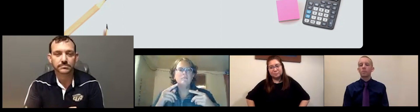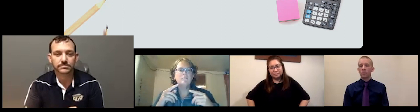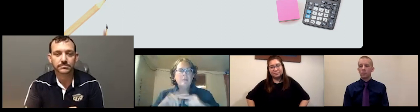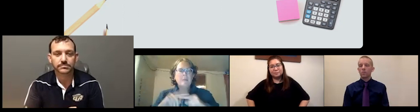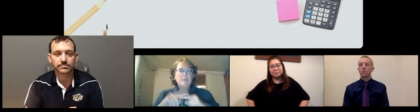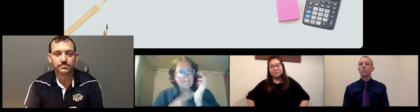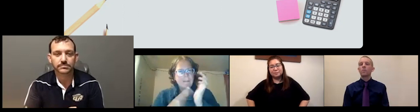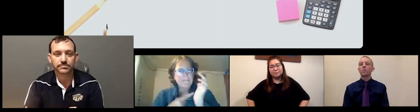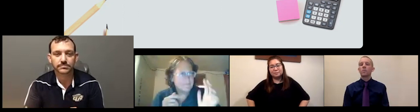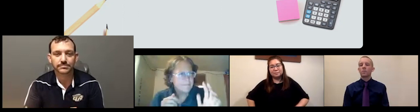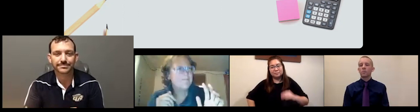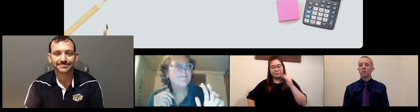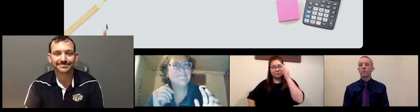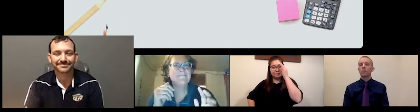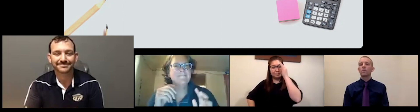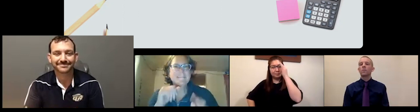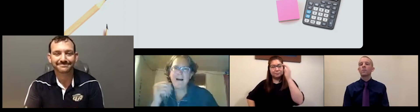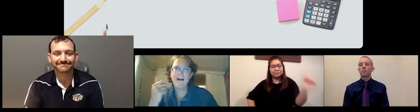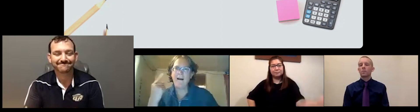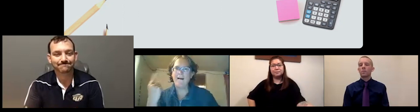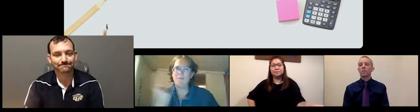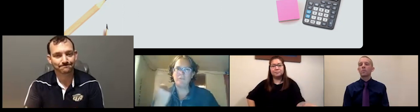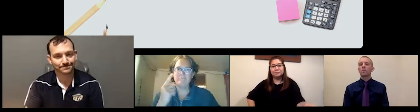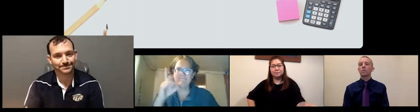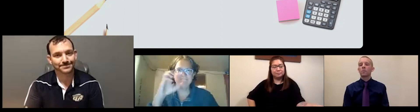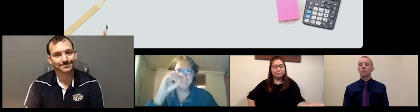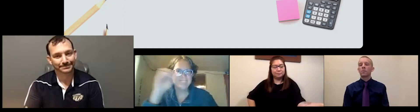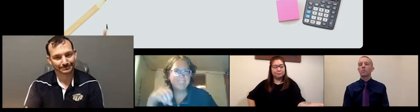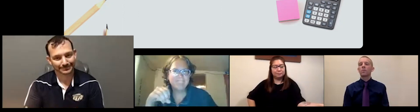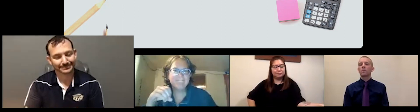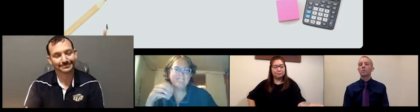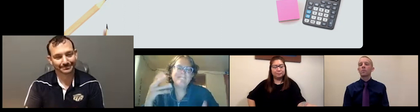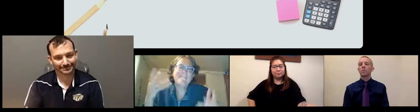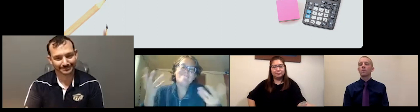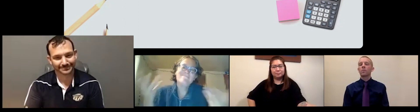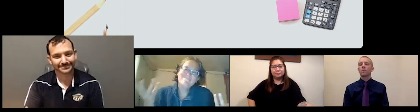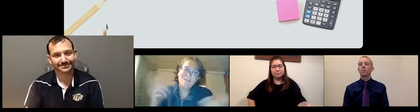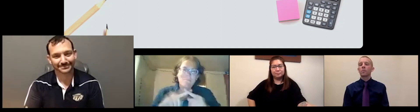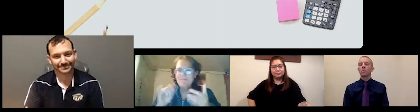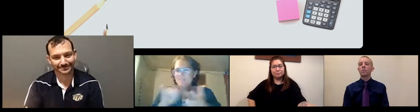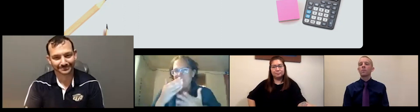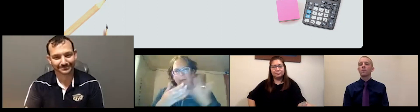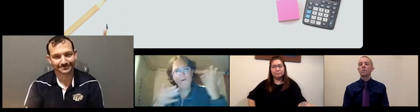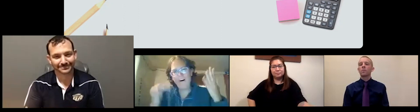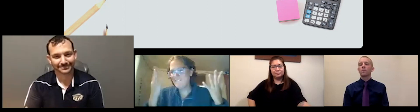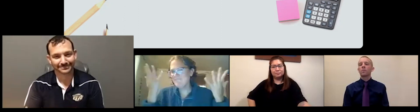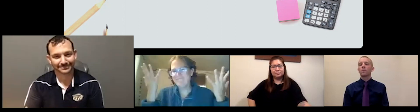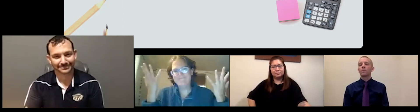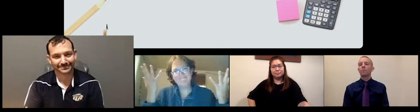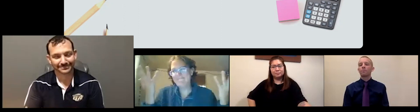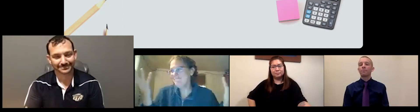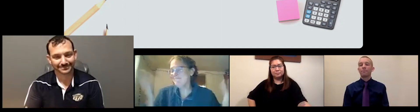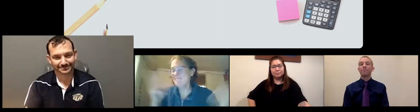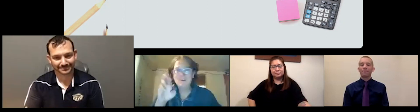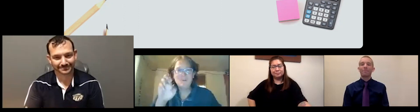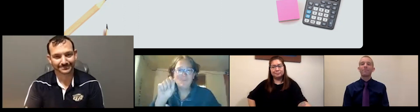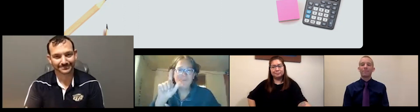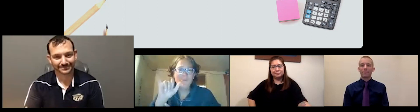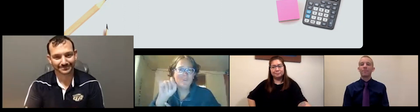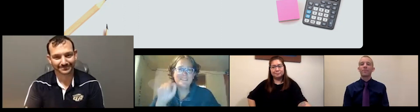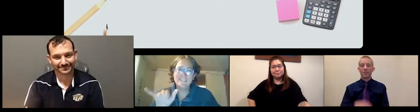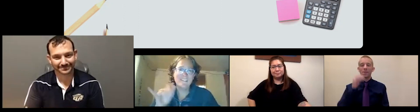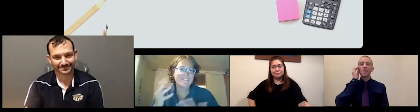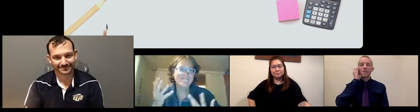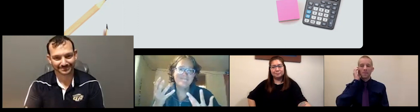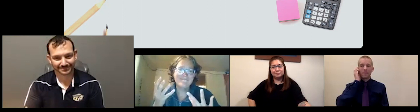Sometimes it wasn’t always 100%, but that’s part of reality.